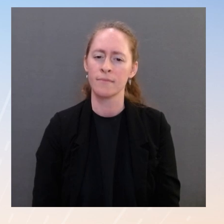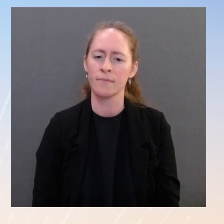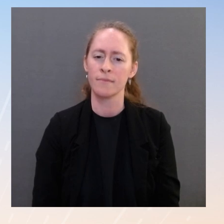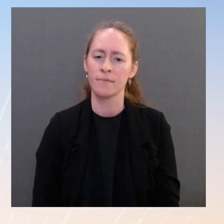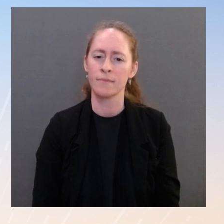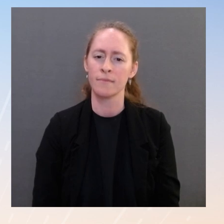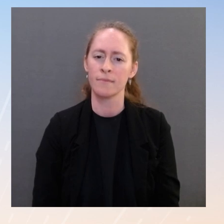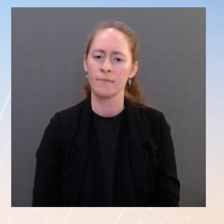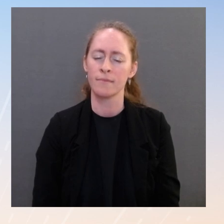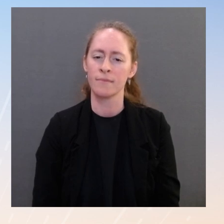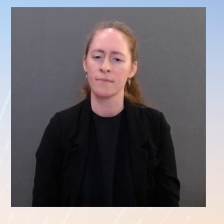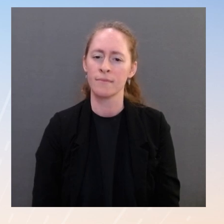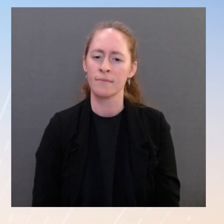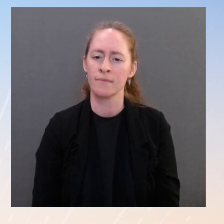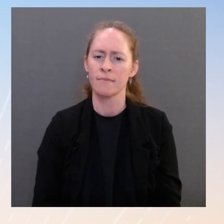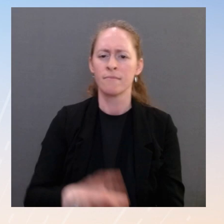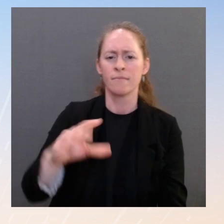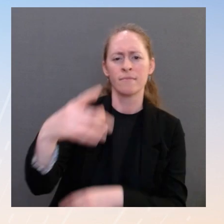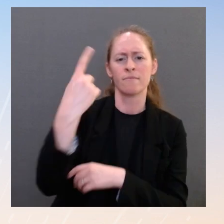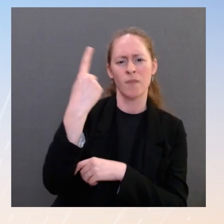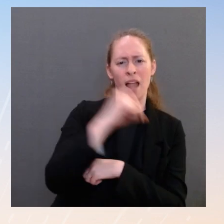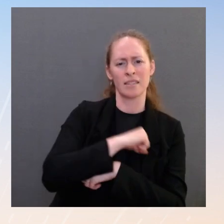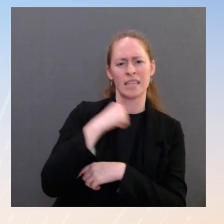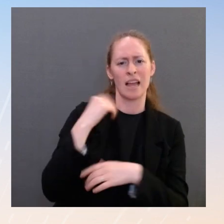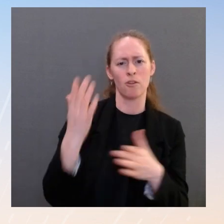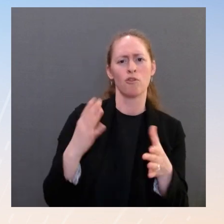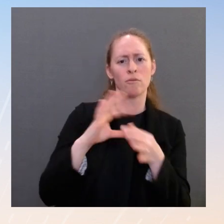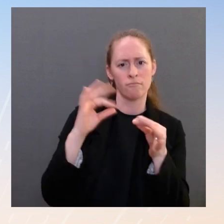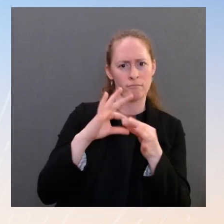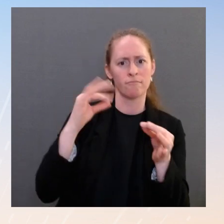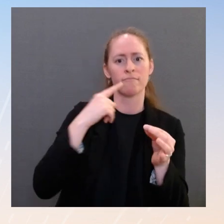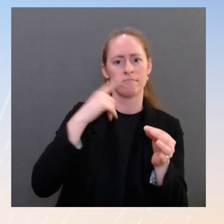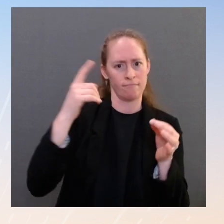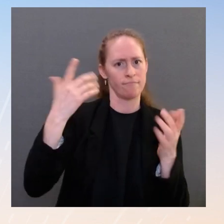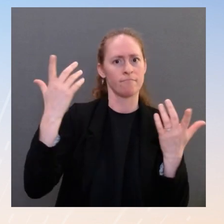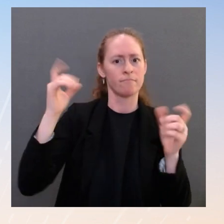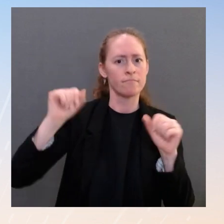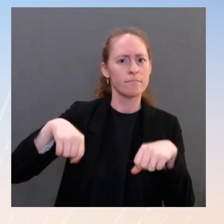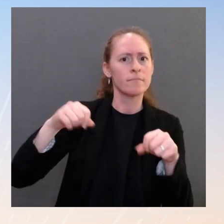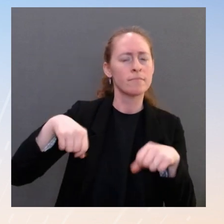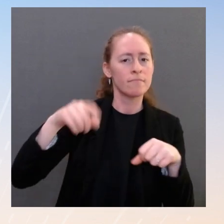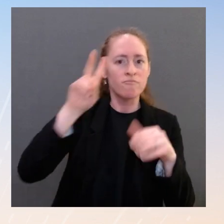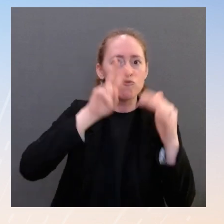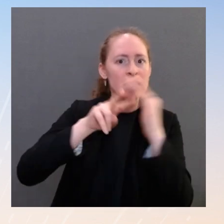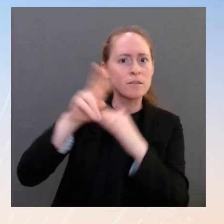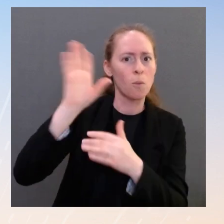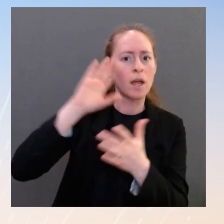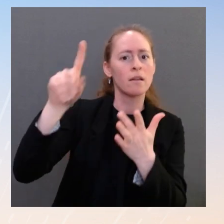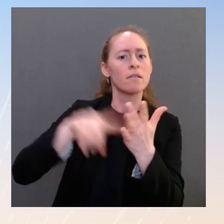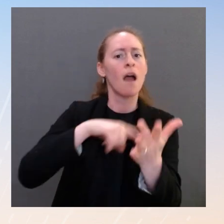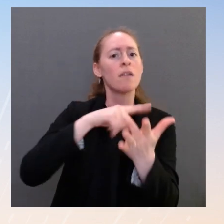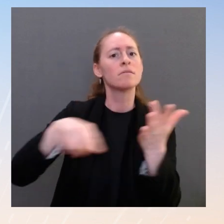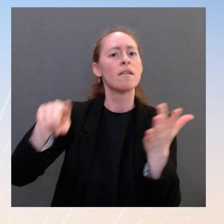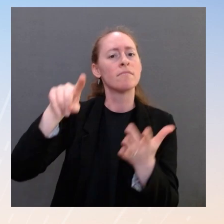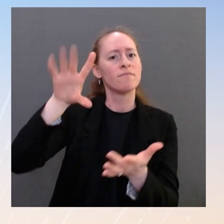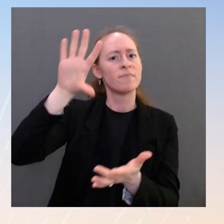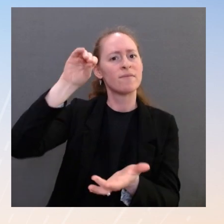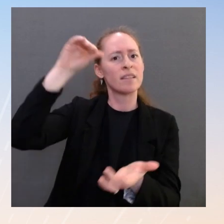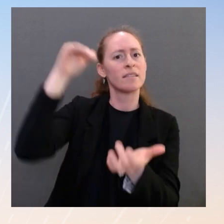to canceling up to $50,000 in student loan debt for borrowers. He said, "The President is moving in our direction…